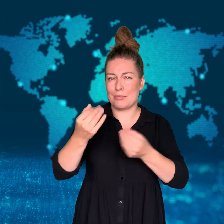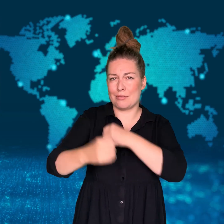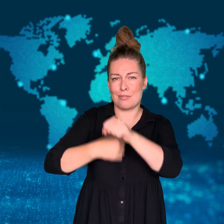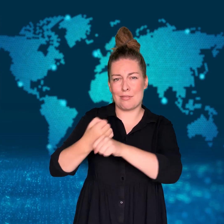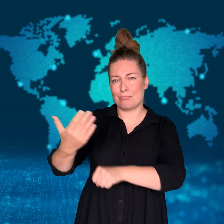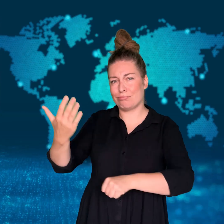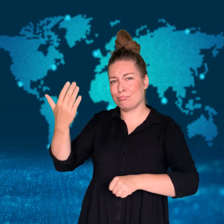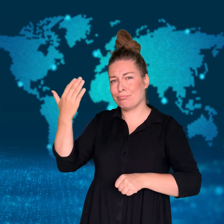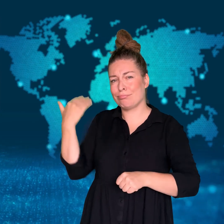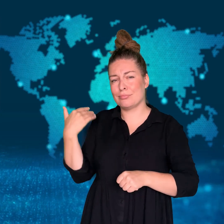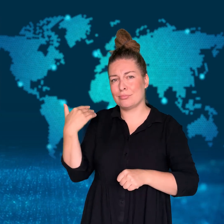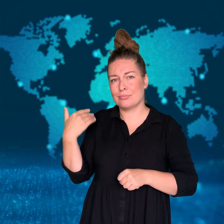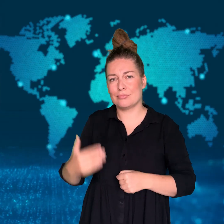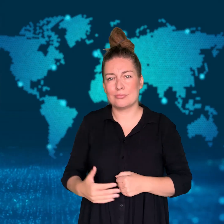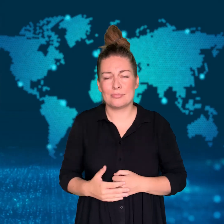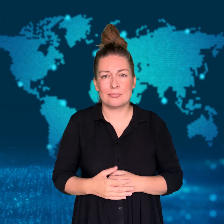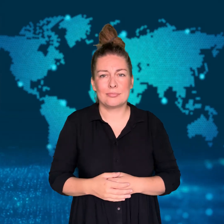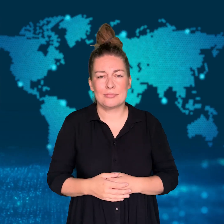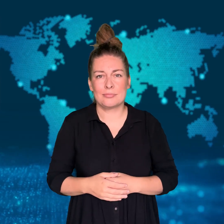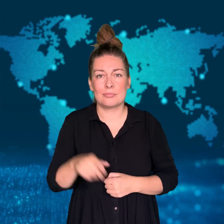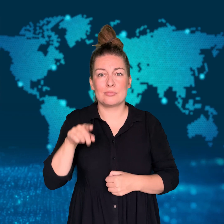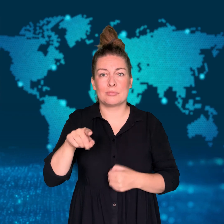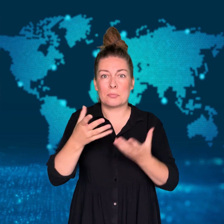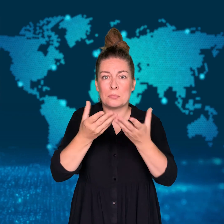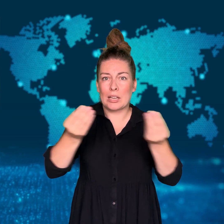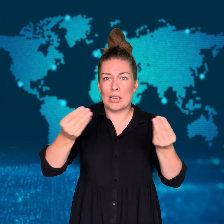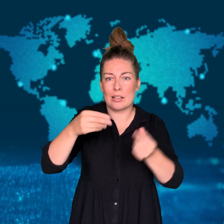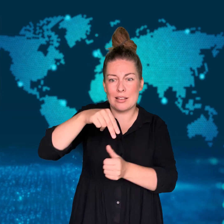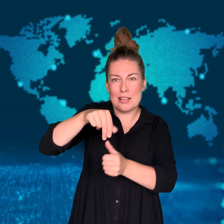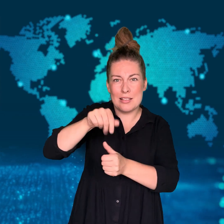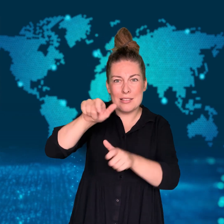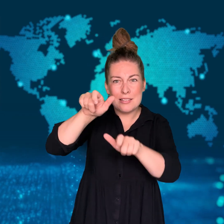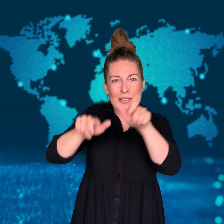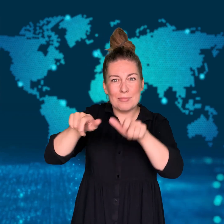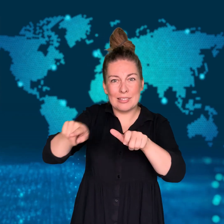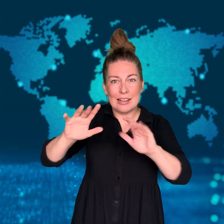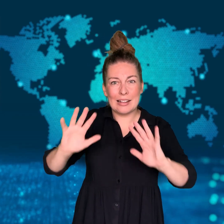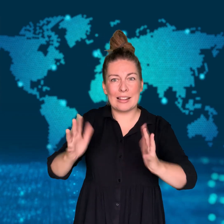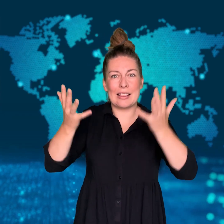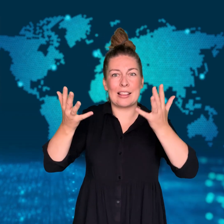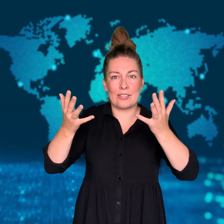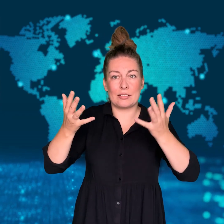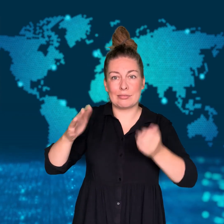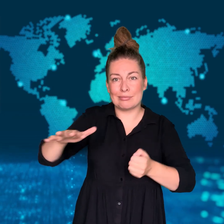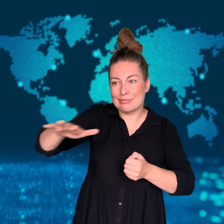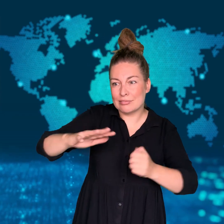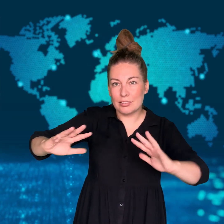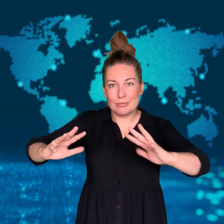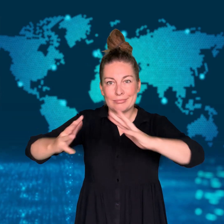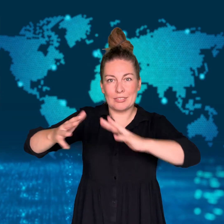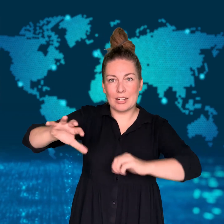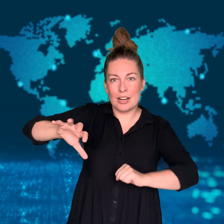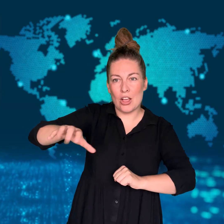Stepanakert, fuel stations were overwhelmed by panic buying.